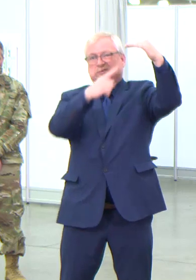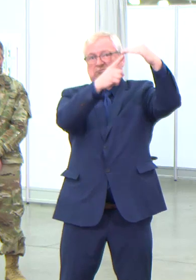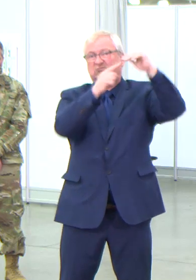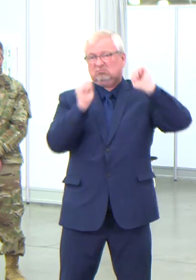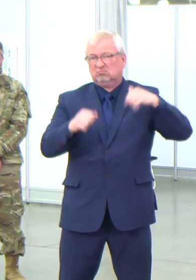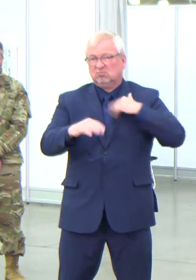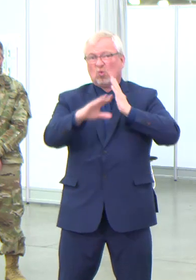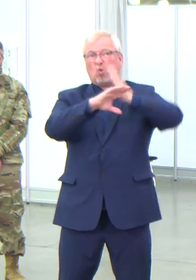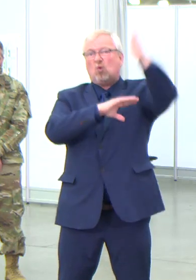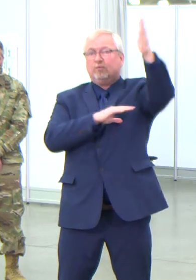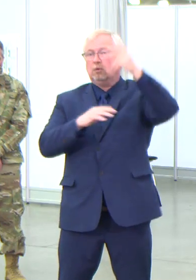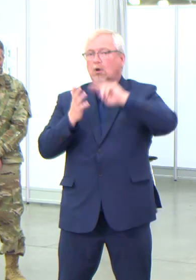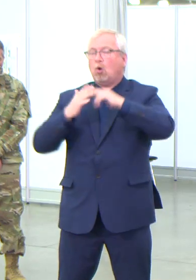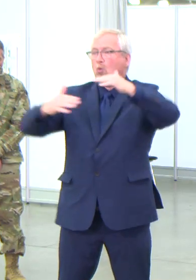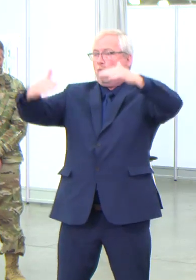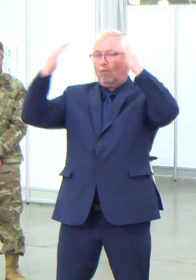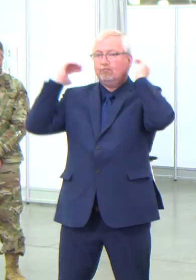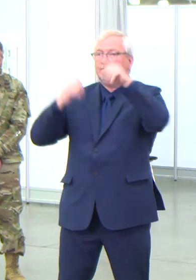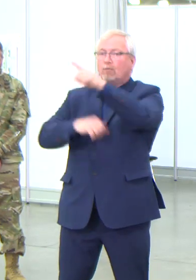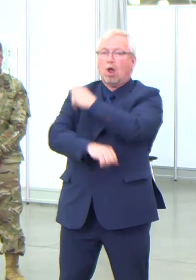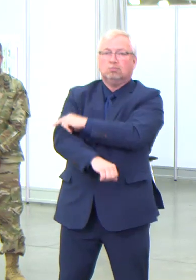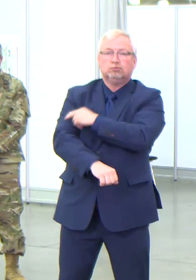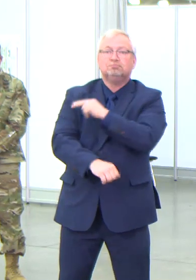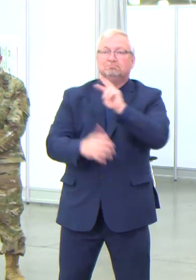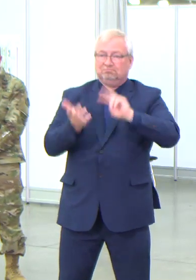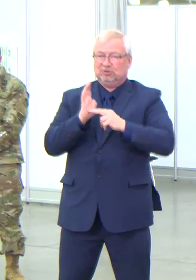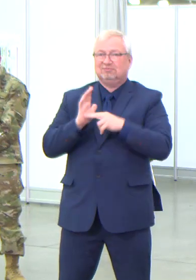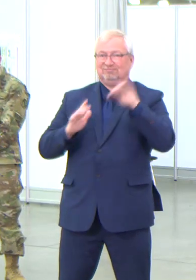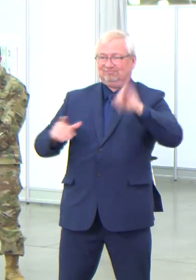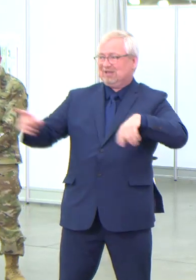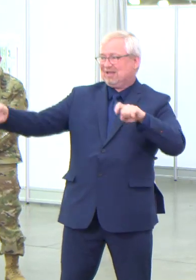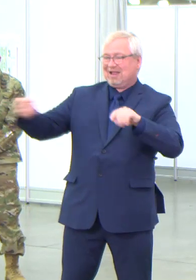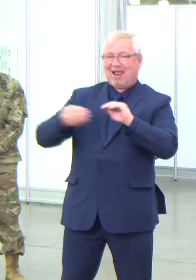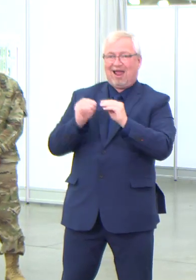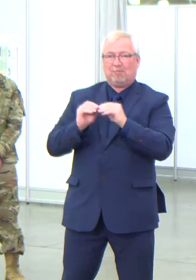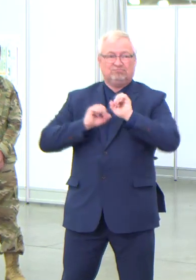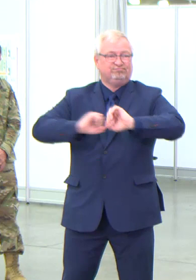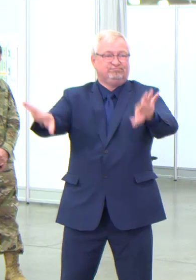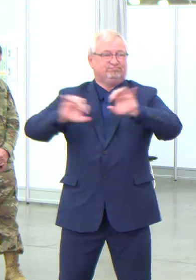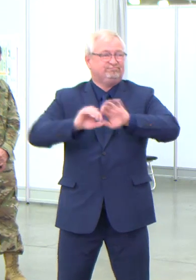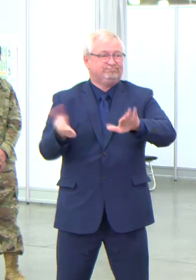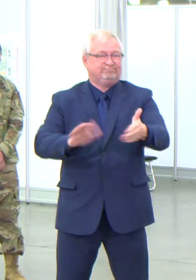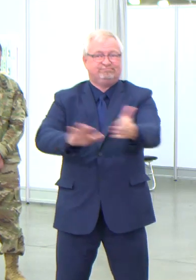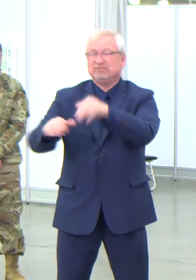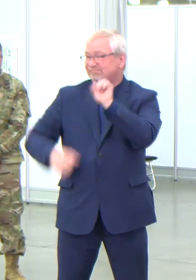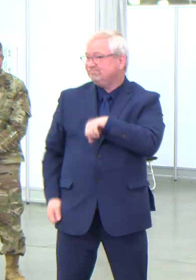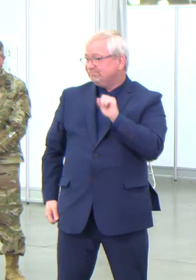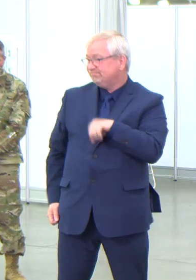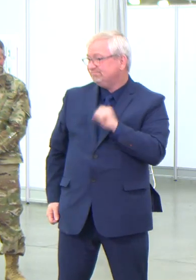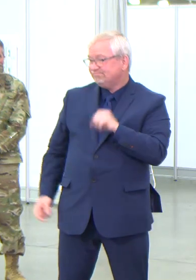its course and have the spike and overload the healthcare system, then we would see those kinds of numbers and the death